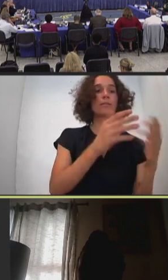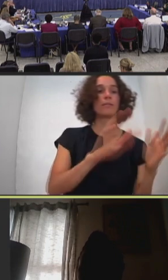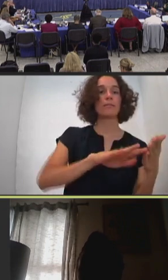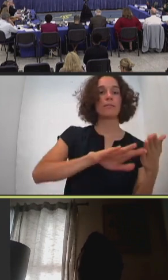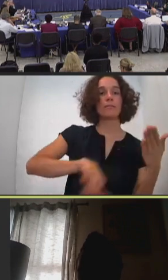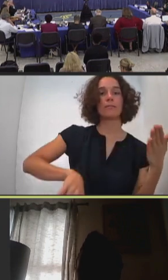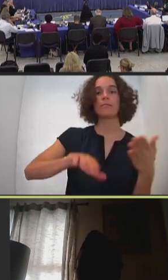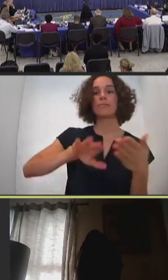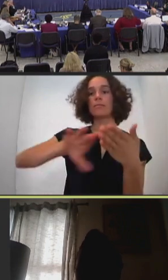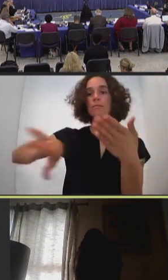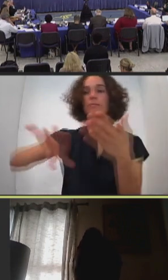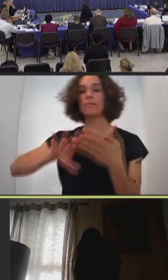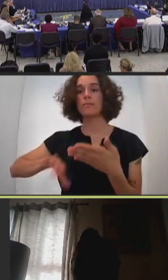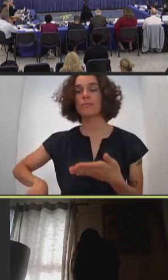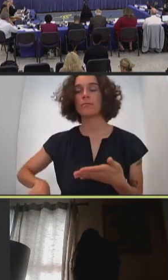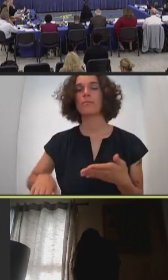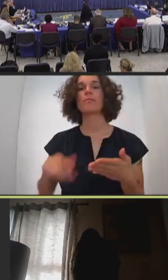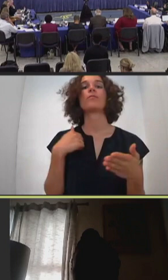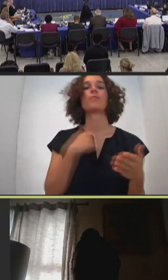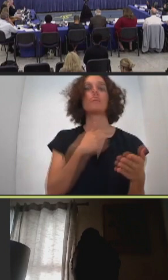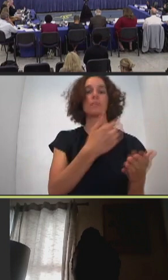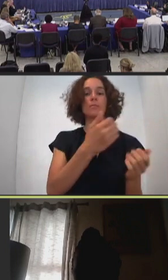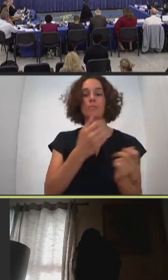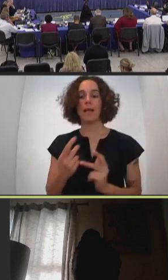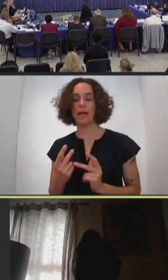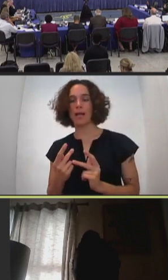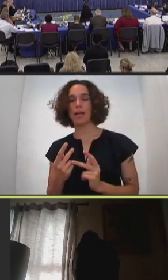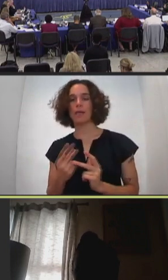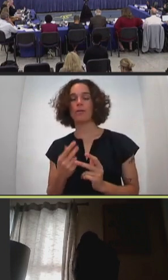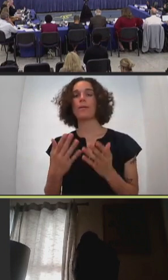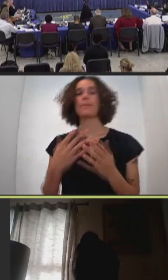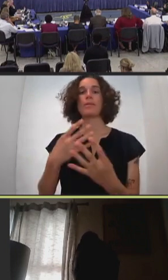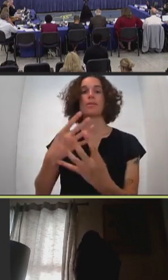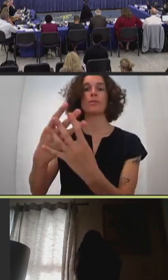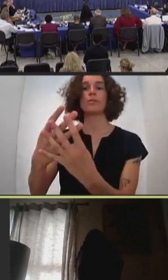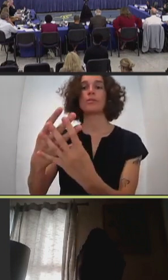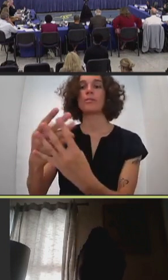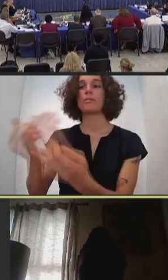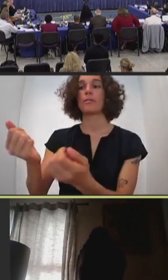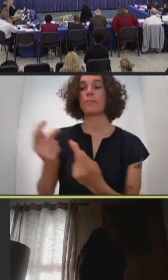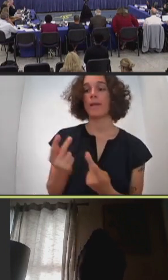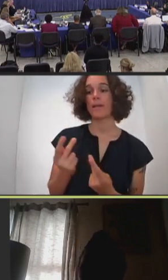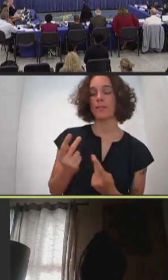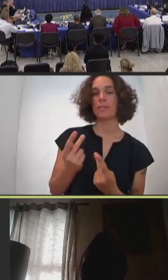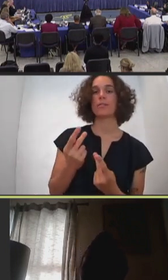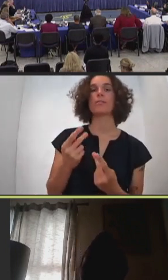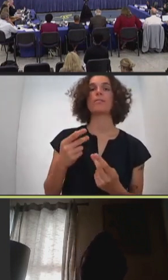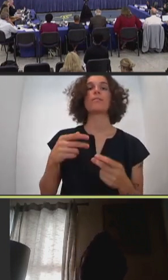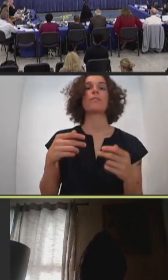or once we've received them from detention, border patrol drops them off and they are